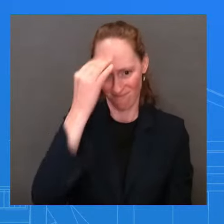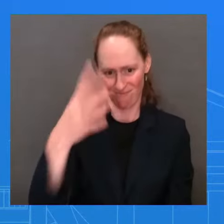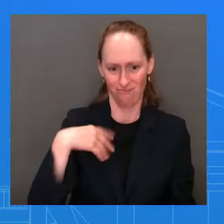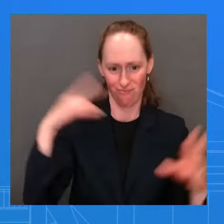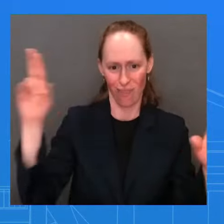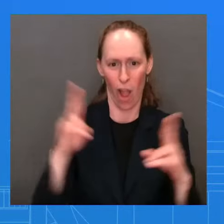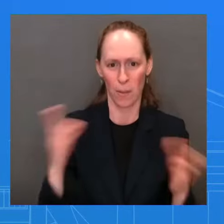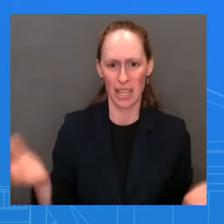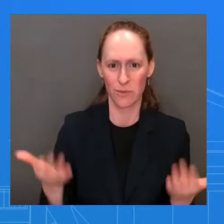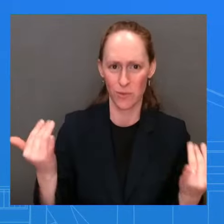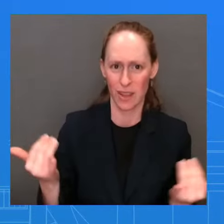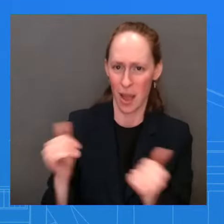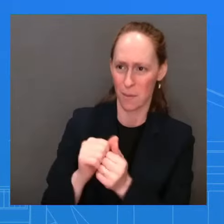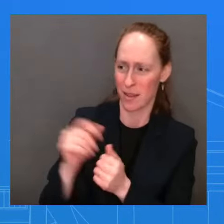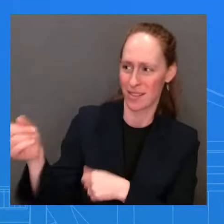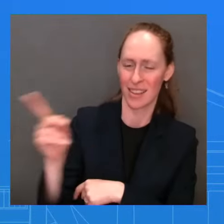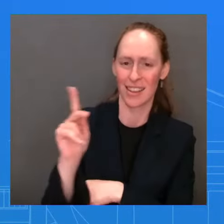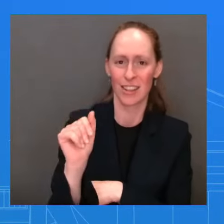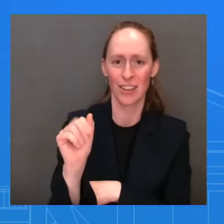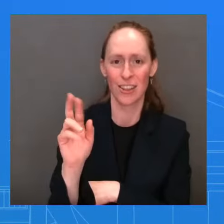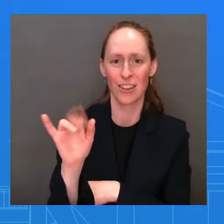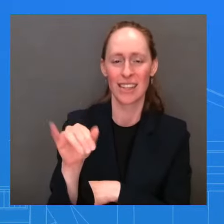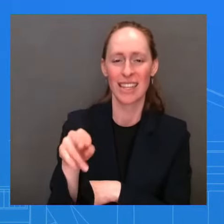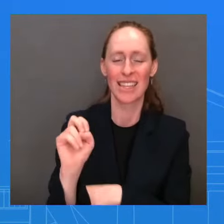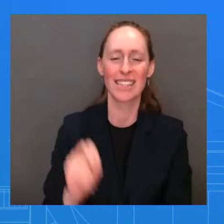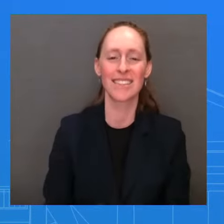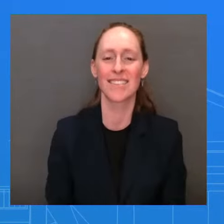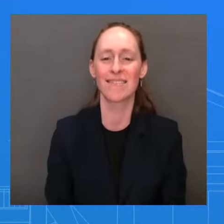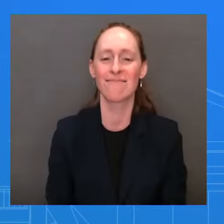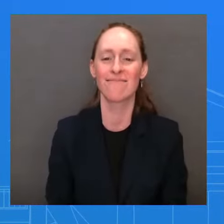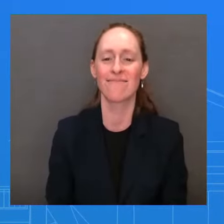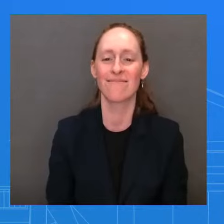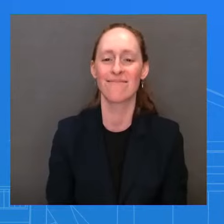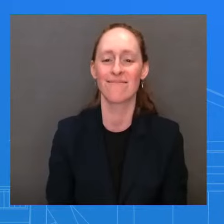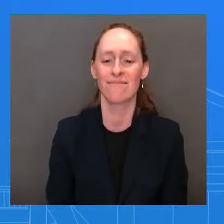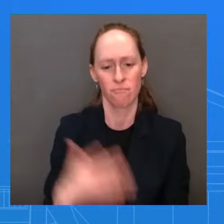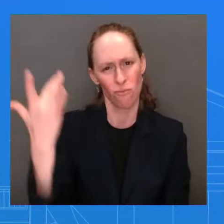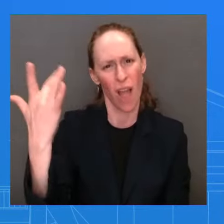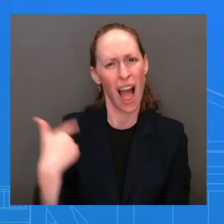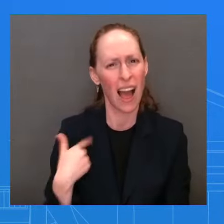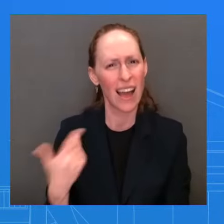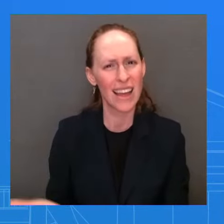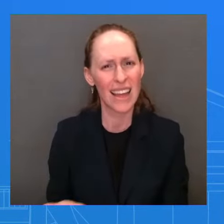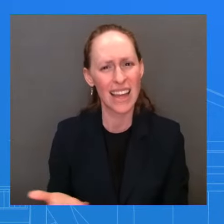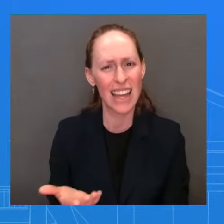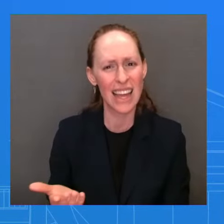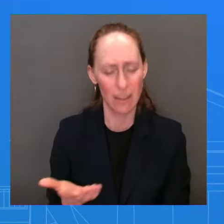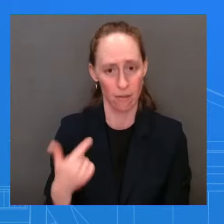I'm standing here today because, as a young gay girl in Nebraska who raced Soap Box Derby cars